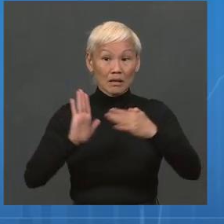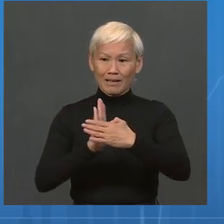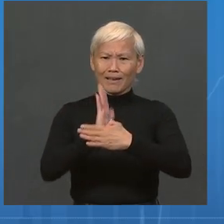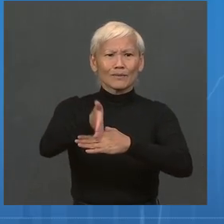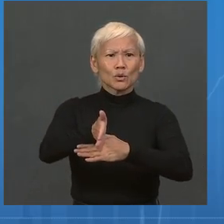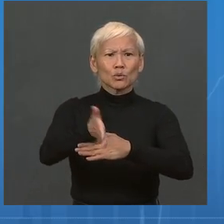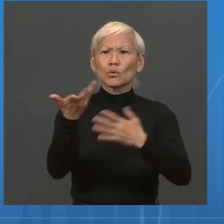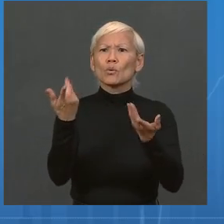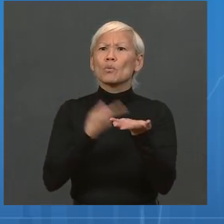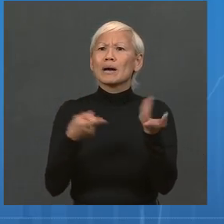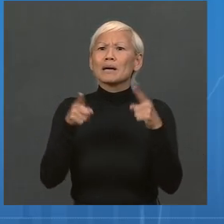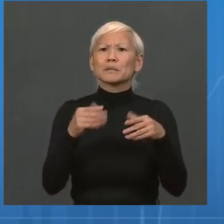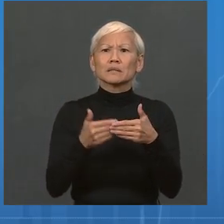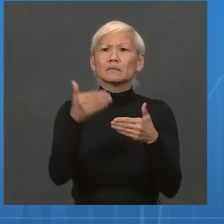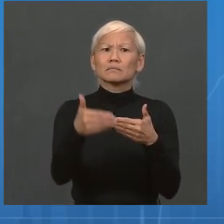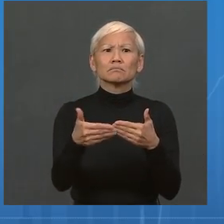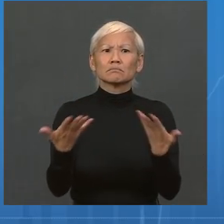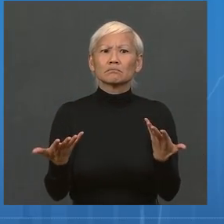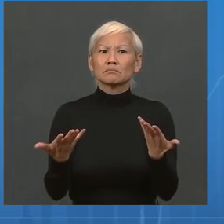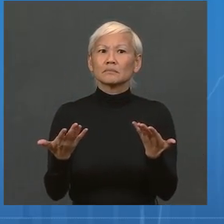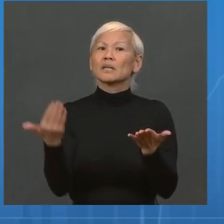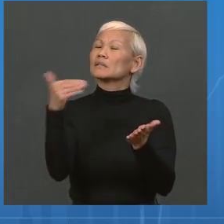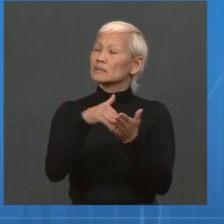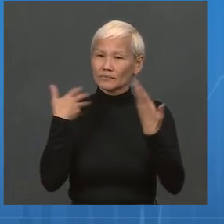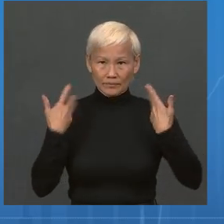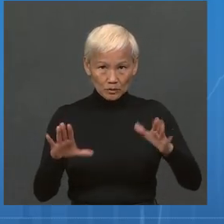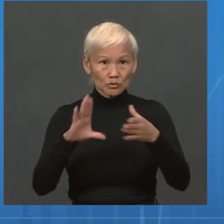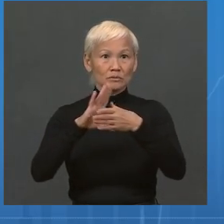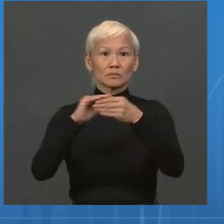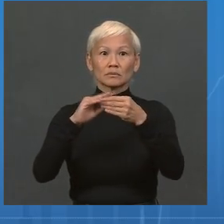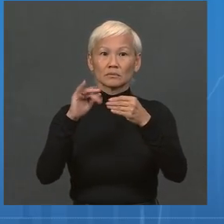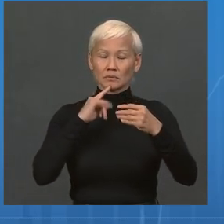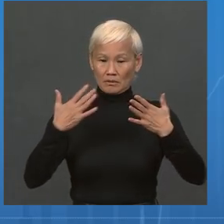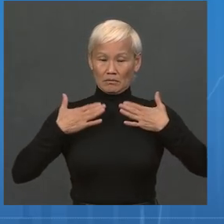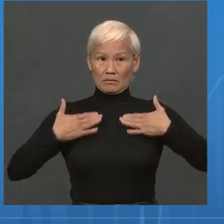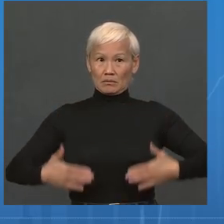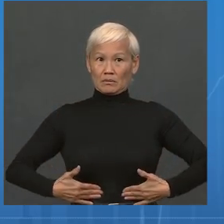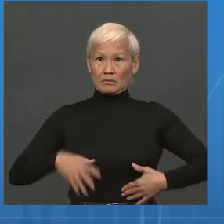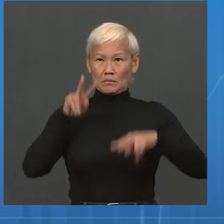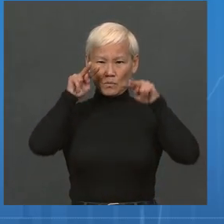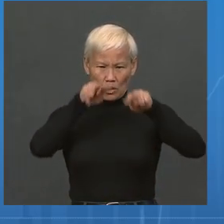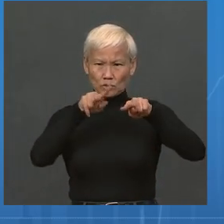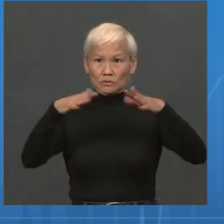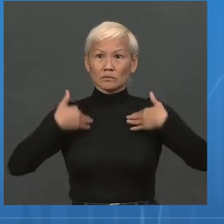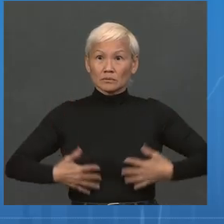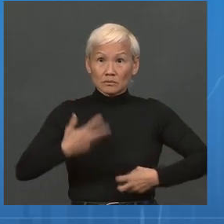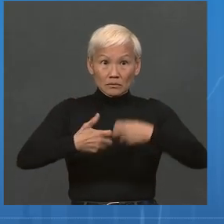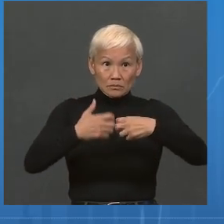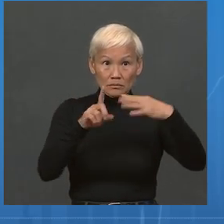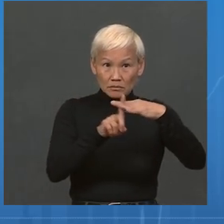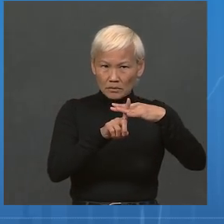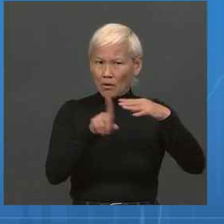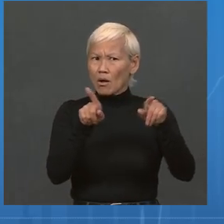the multisystem inflammatory syndrome, but there's also ongoing and residual symptoms and complications reported in children --